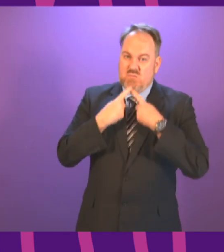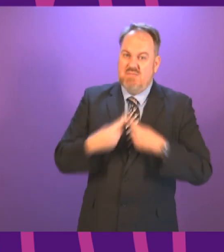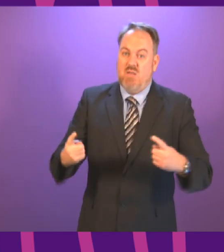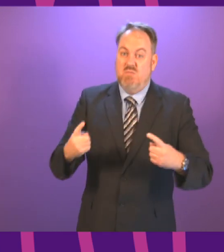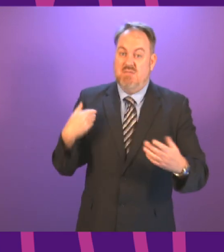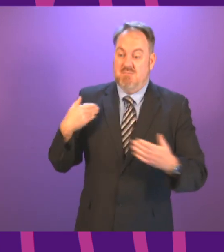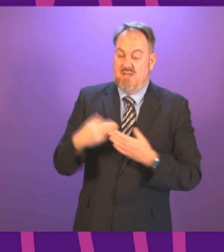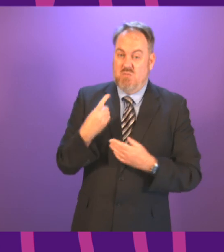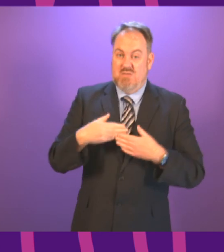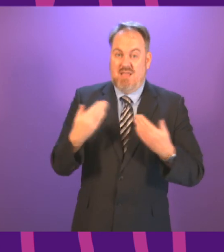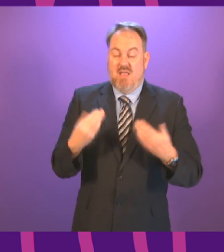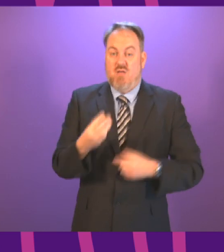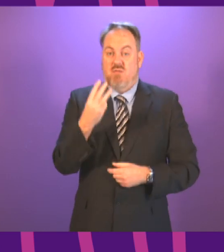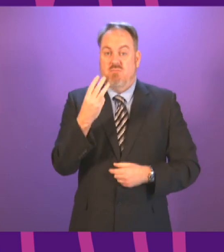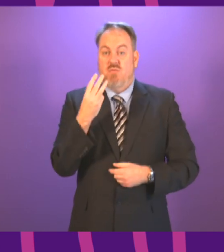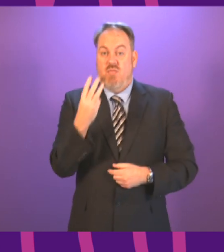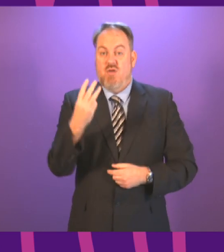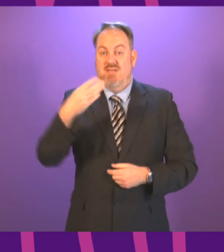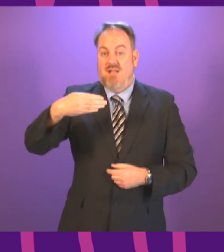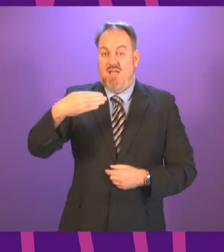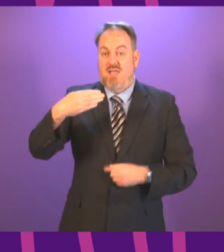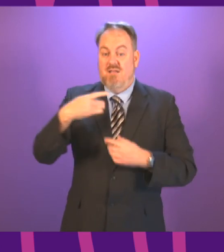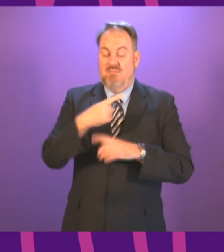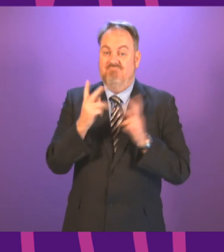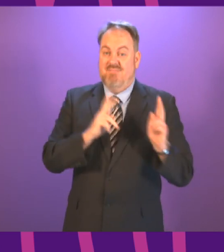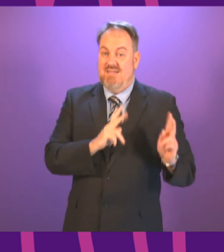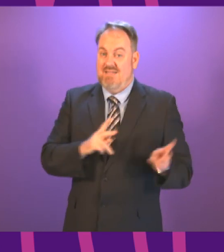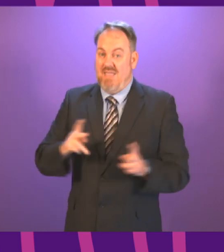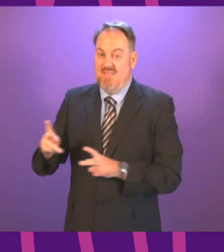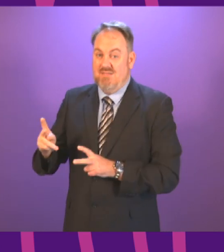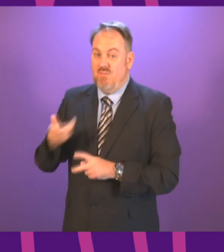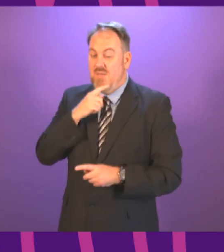to report that, in the past 24 hours, 39 deaths have been registered of patients who first